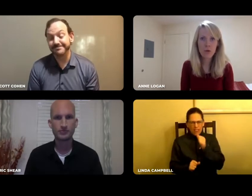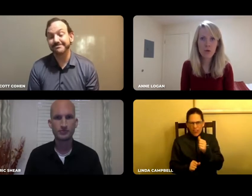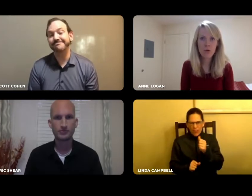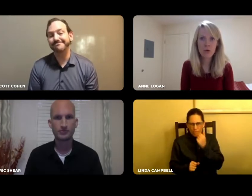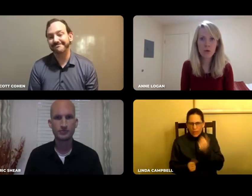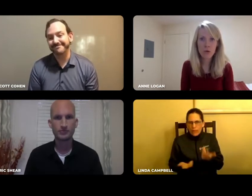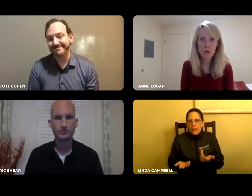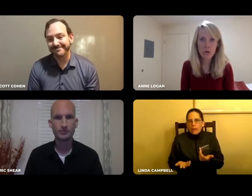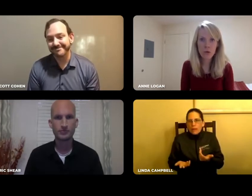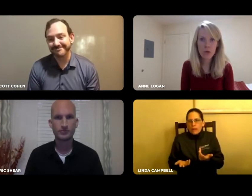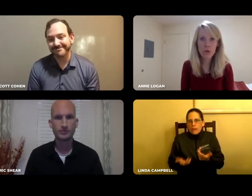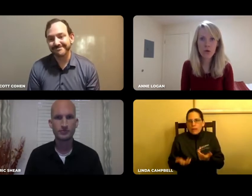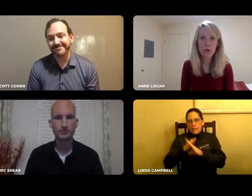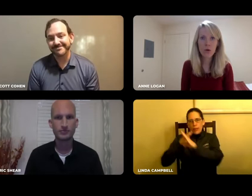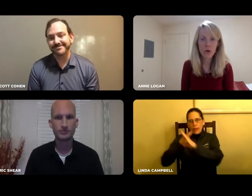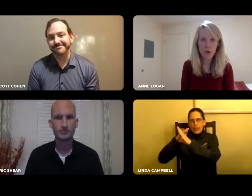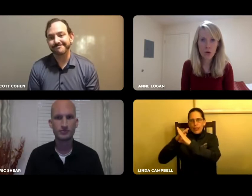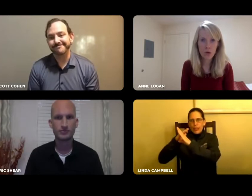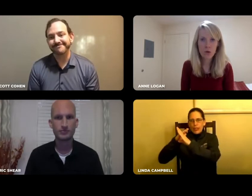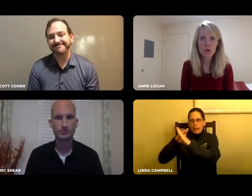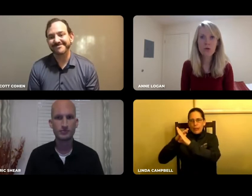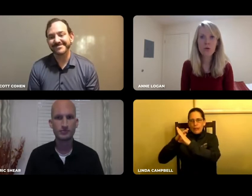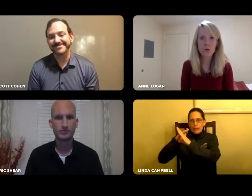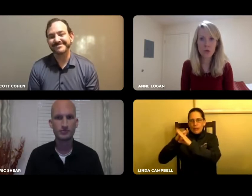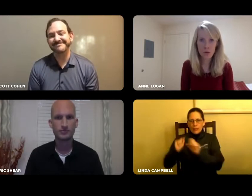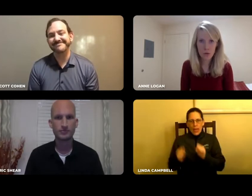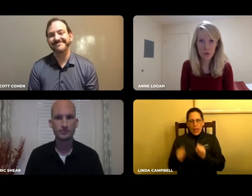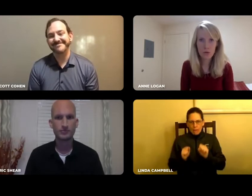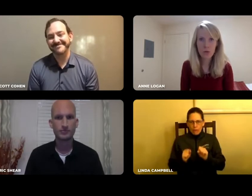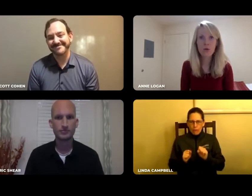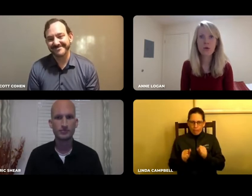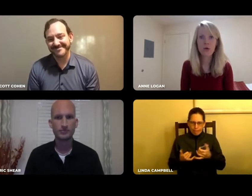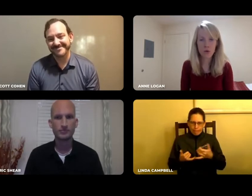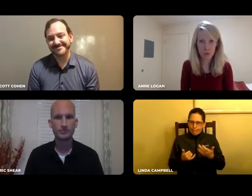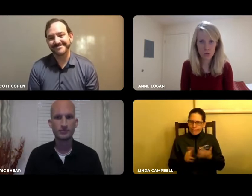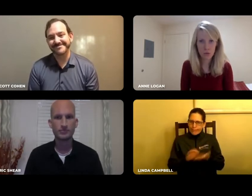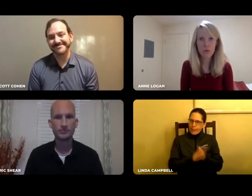If it's not fun to read, it could be a barrier.